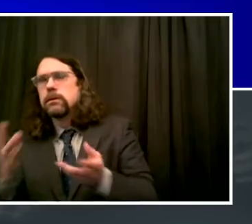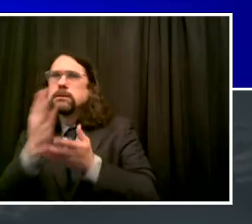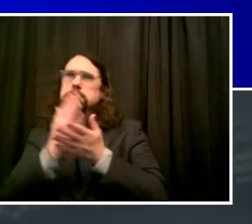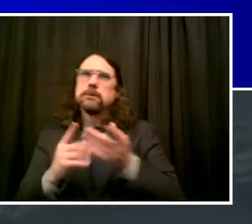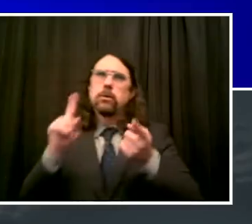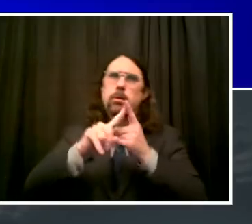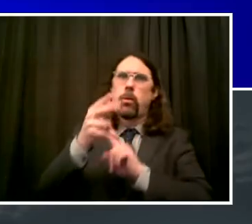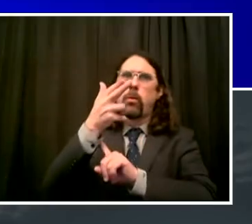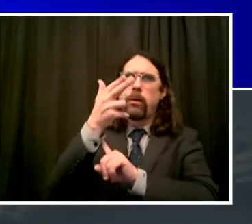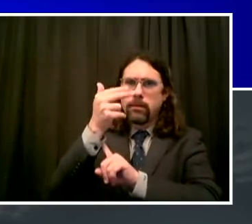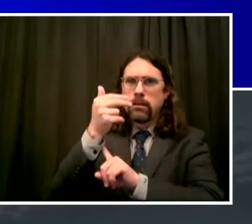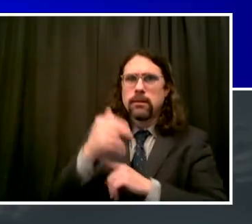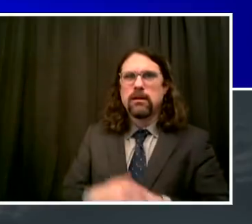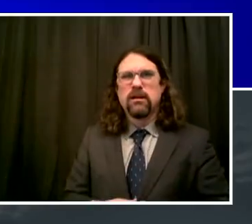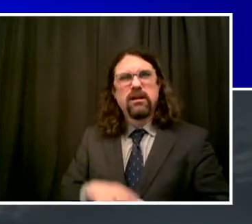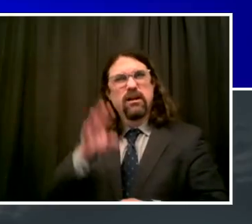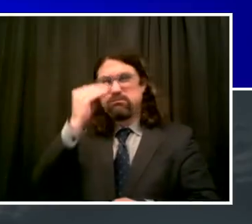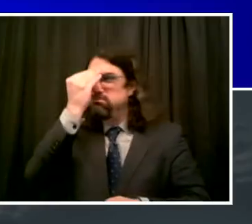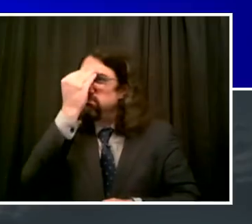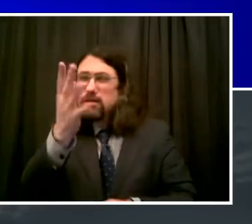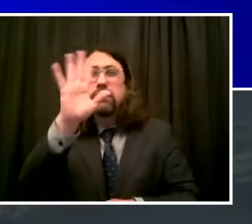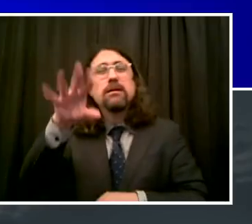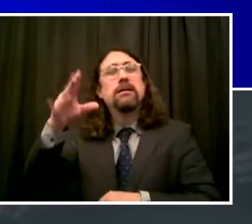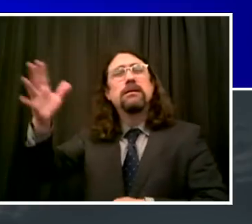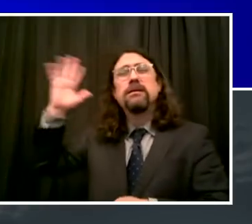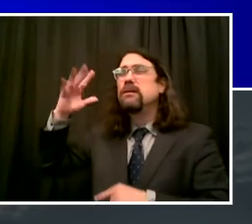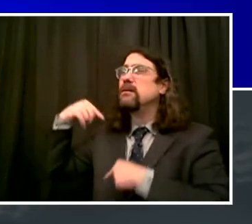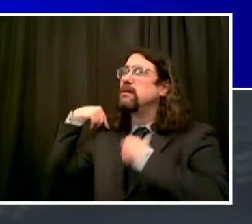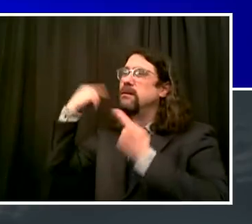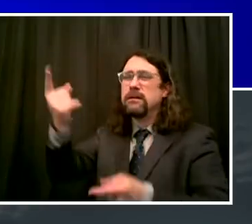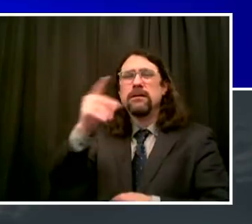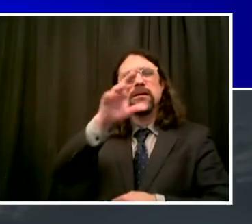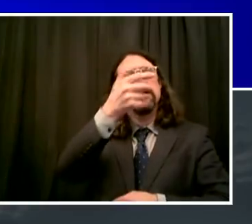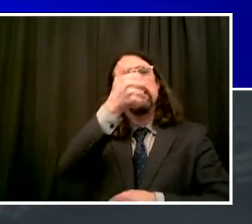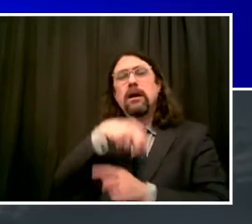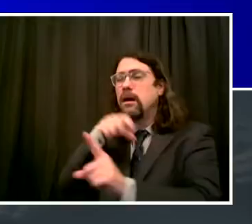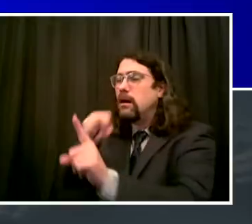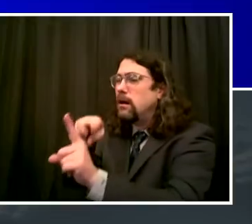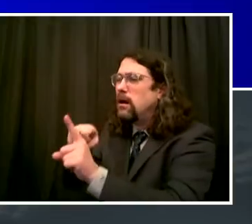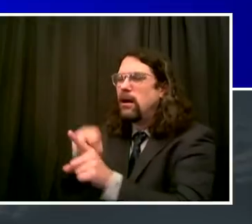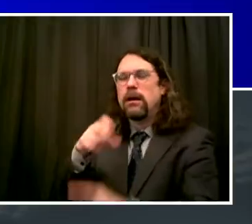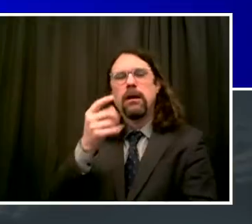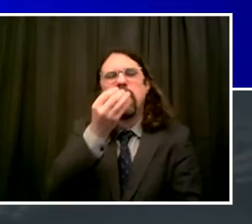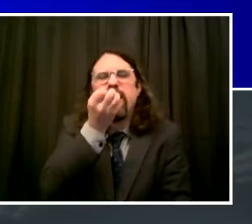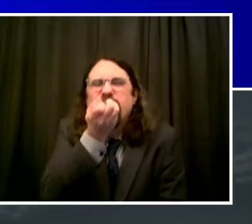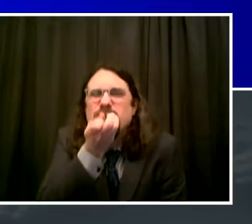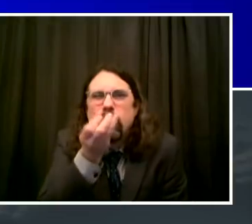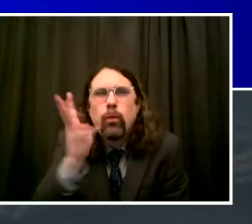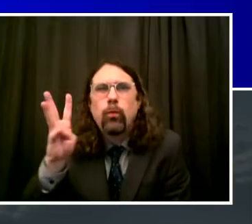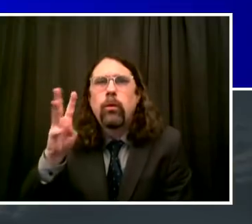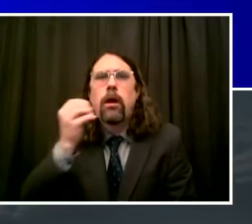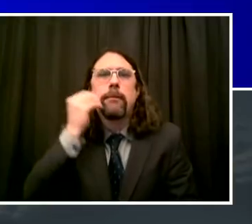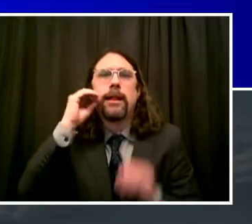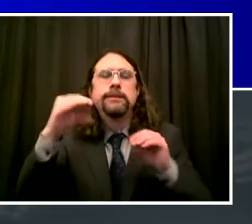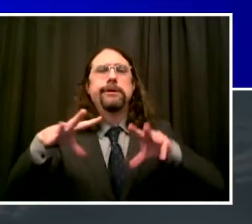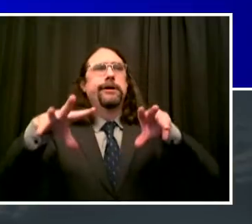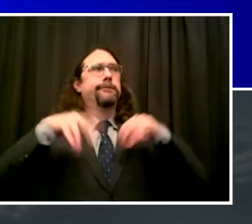CITY SUCH AN EXTRAORDINARY NUMERB OF PEOPLE AGREEING TO TAKE